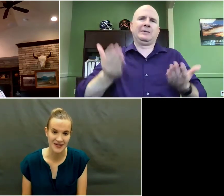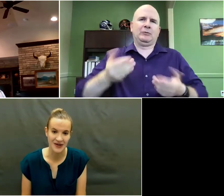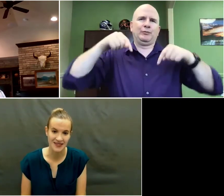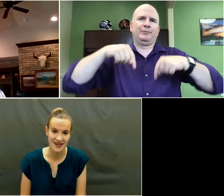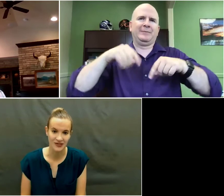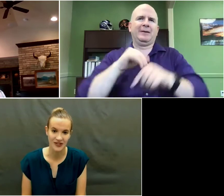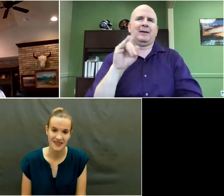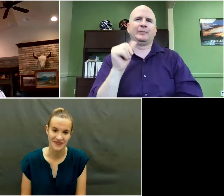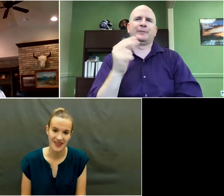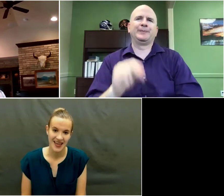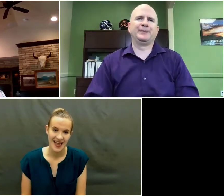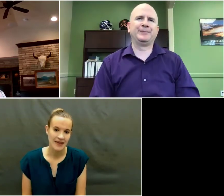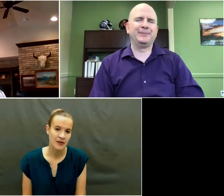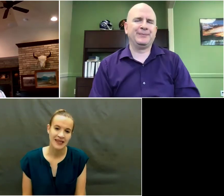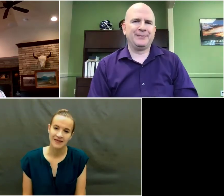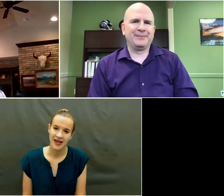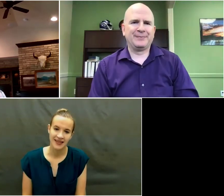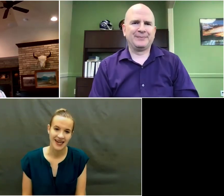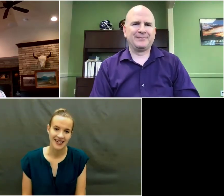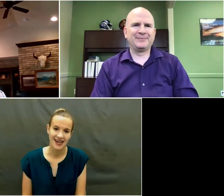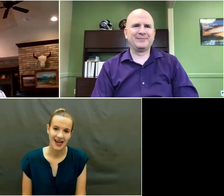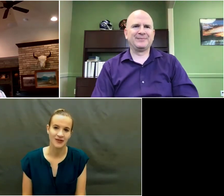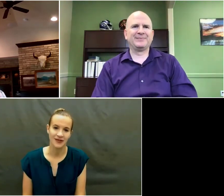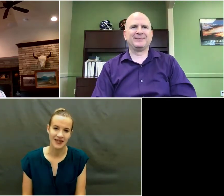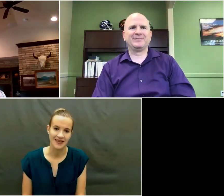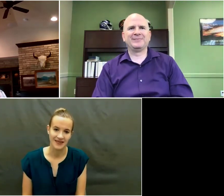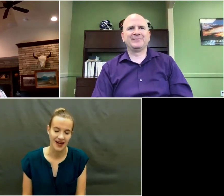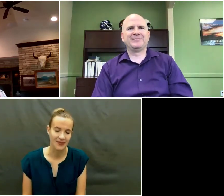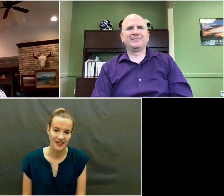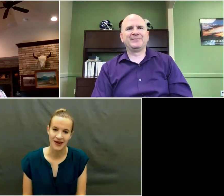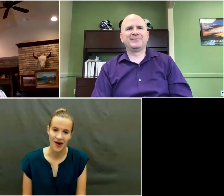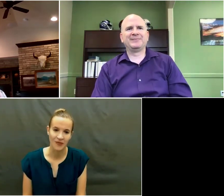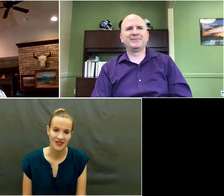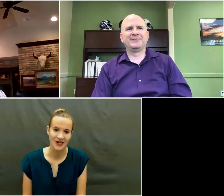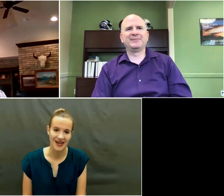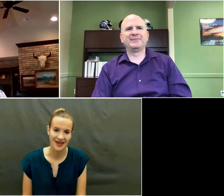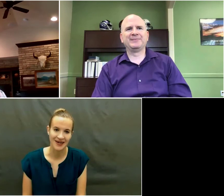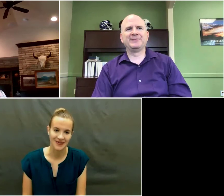across the country. Even though I love Gallaudet, I truly believe my home is here in Idaho.